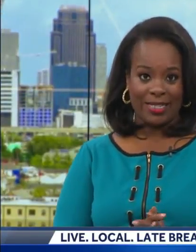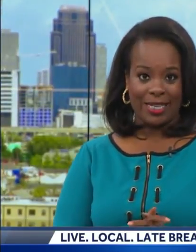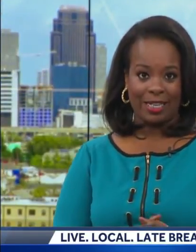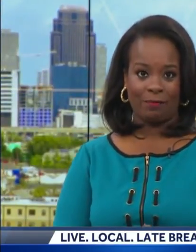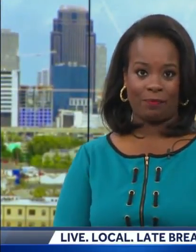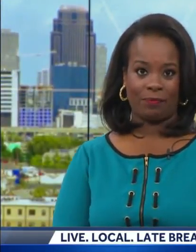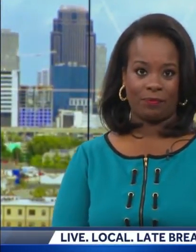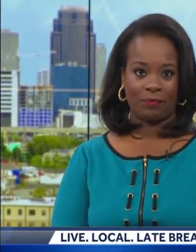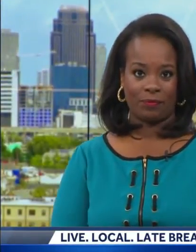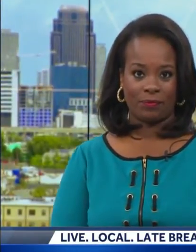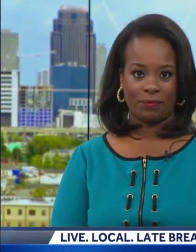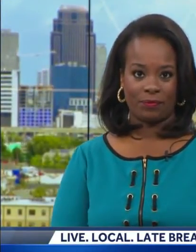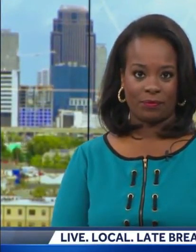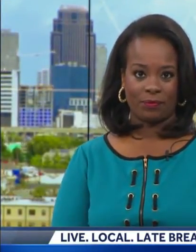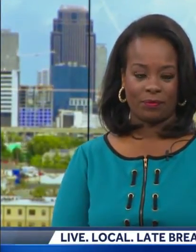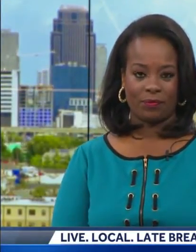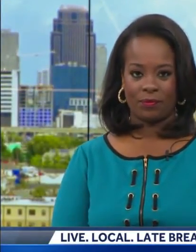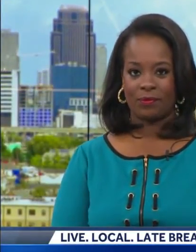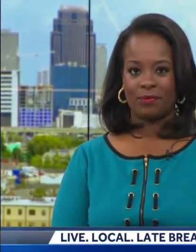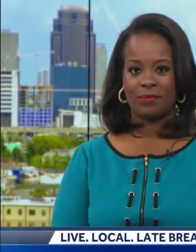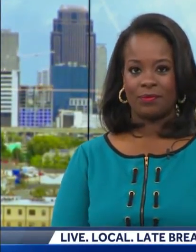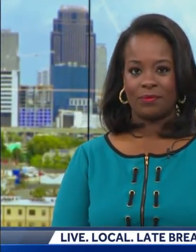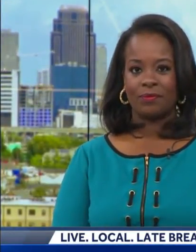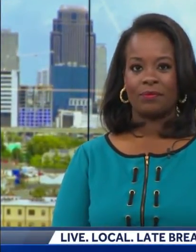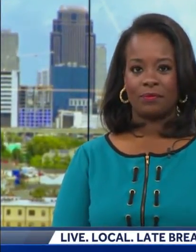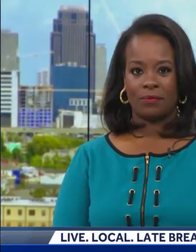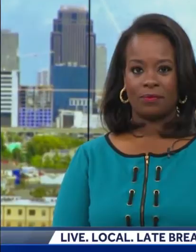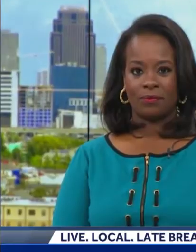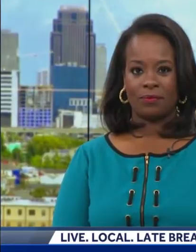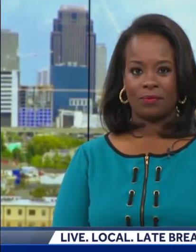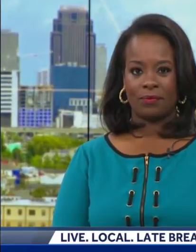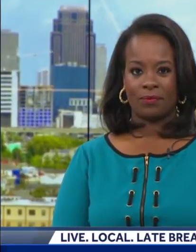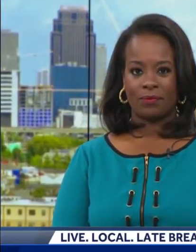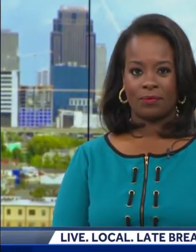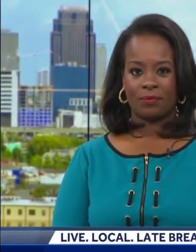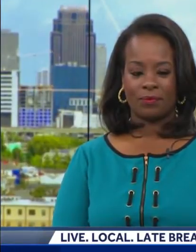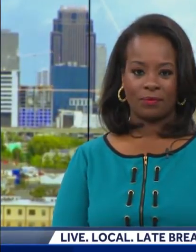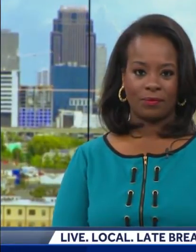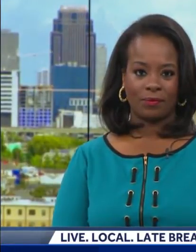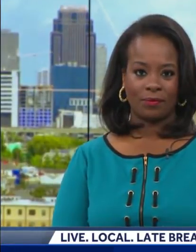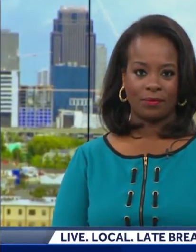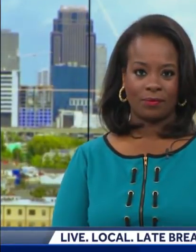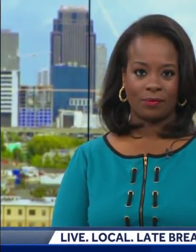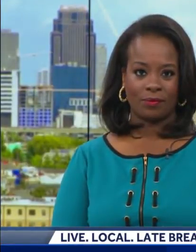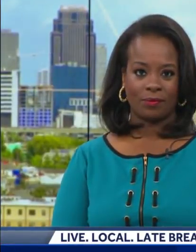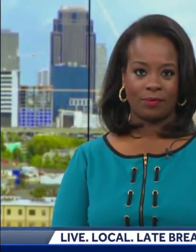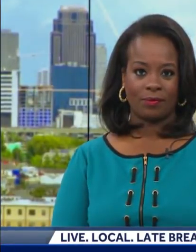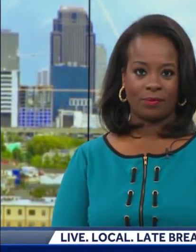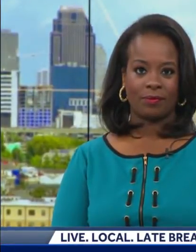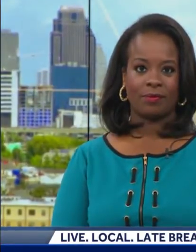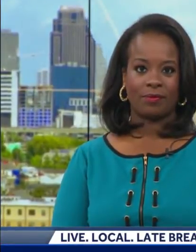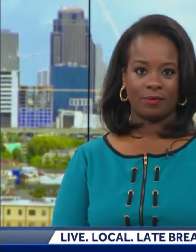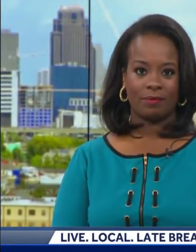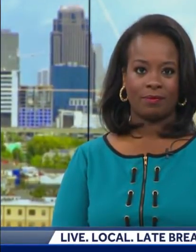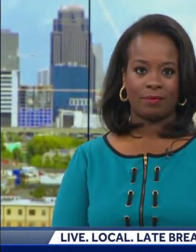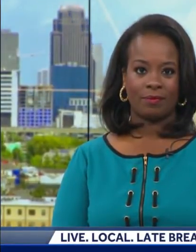RECEIVE A COVID-19 VACCINE. THEY SHOULD DO SO. THE CDC HAS RANKED LOUISIANA 16TH ON HOW WELL WE’VE THE GOVERNOR SAYS THE STATES